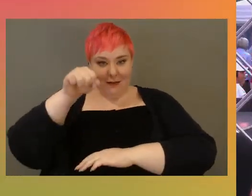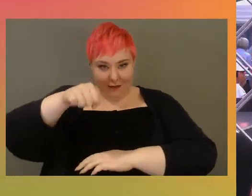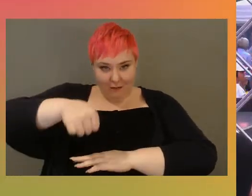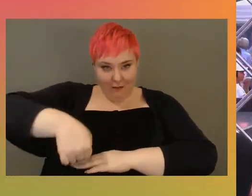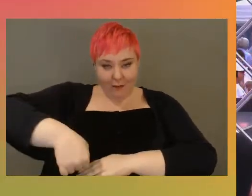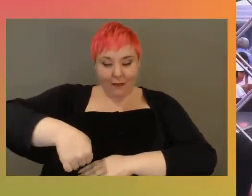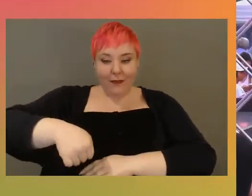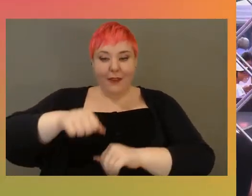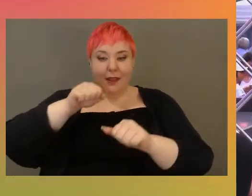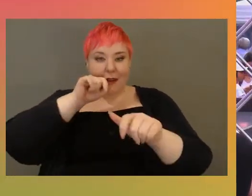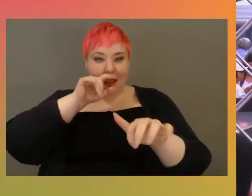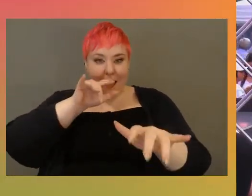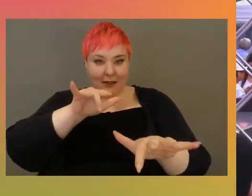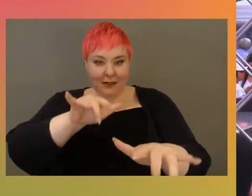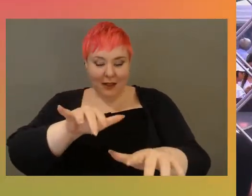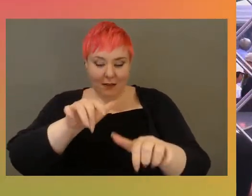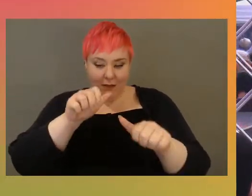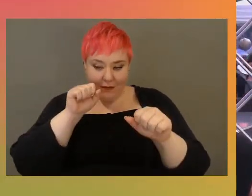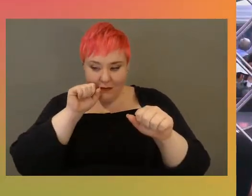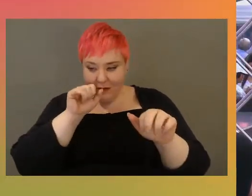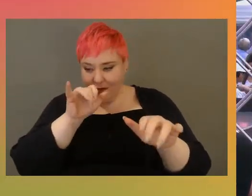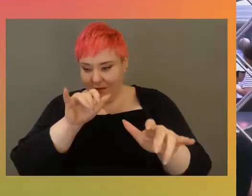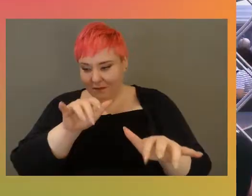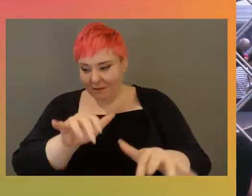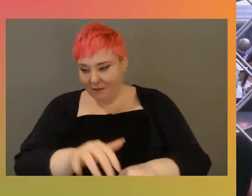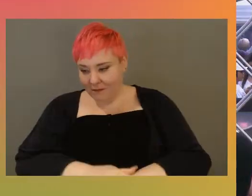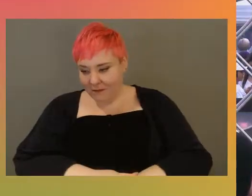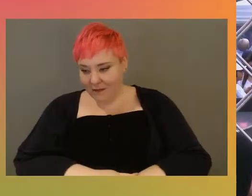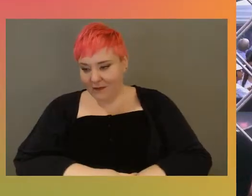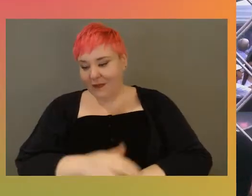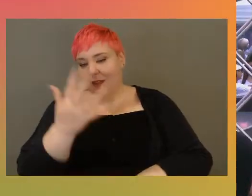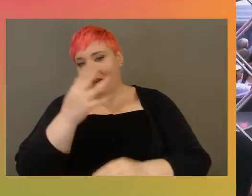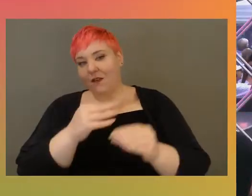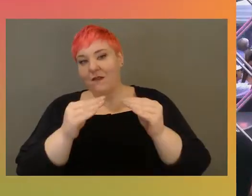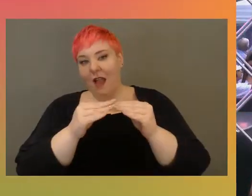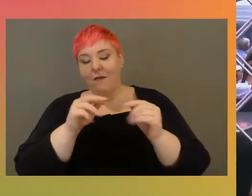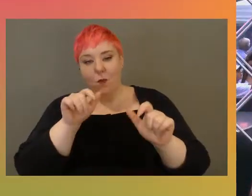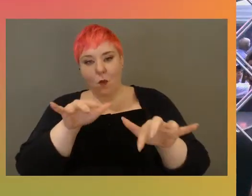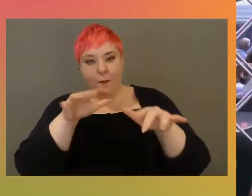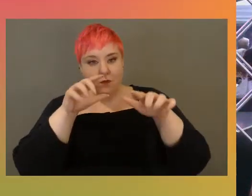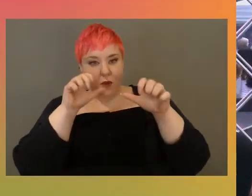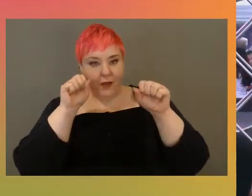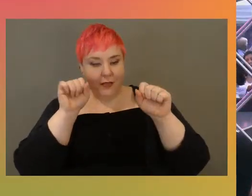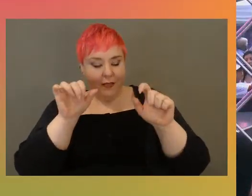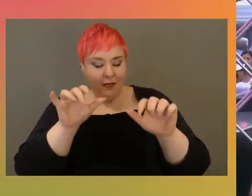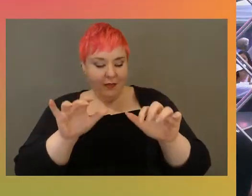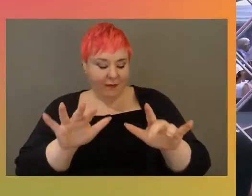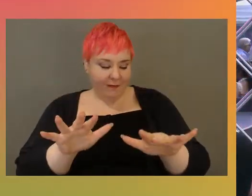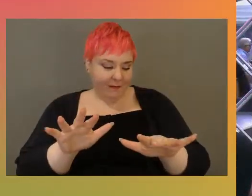STRAIGHT LEG ON THE SHIN, DON'T SLAM THE KNEE BACK, STRAIGHTEN THE LEGS FOR THOSE WHO CAN, TIGHTEN THE ABDOMINAL MUSCLES AND BRING THE HEAD DOWN TOWARDS THE CHIN.